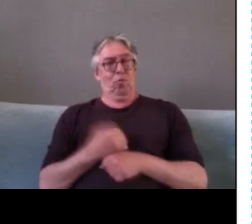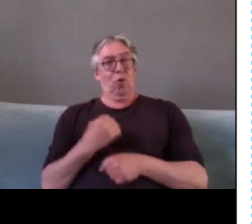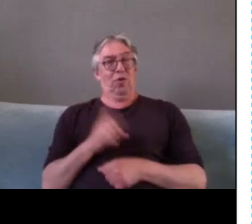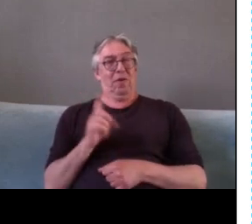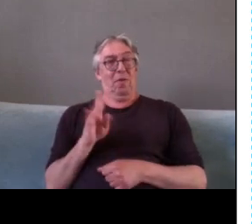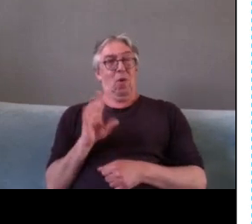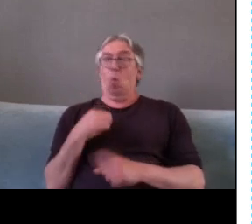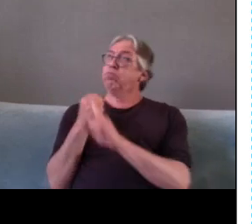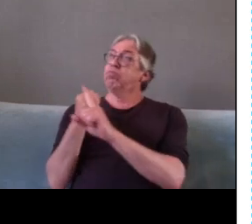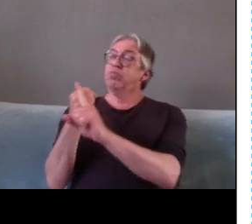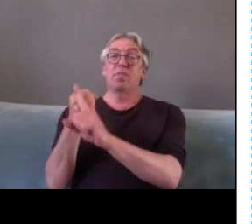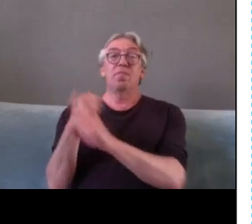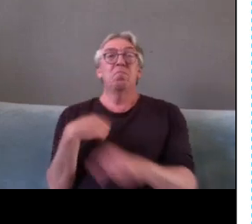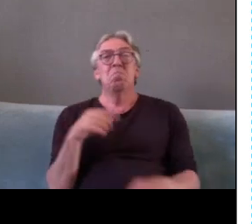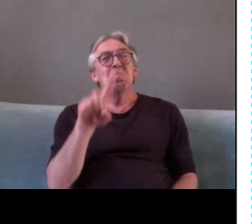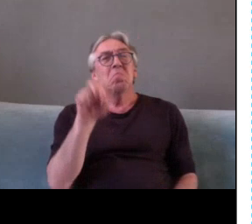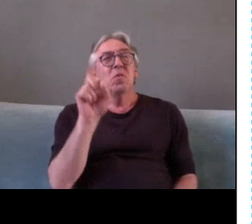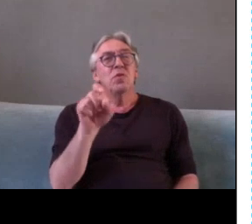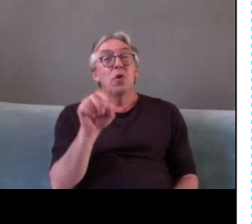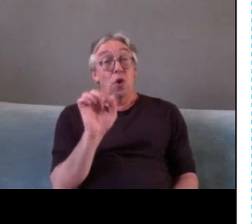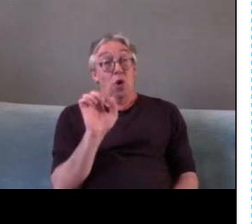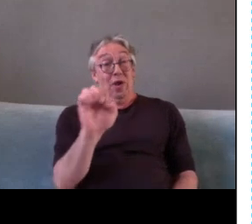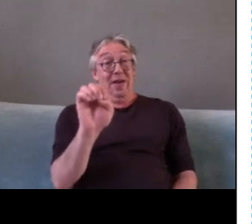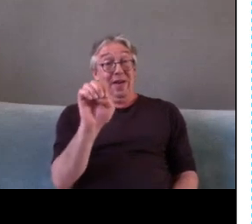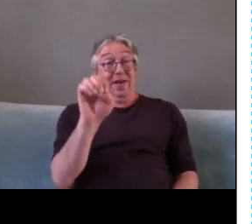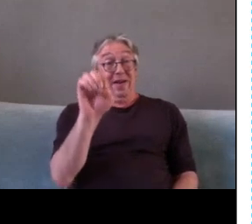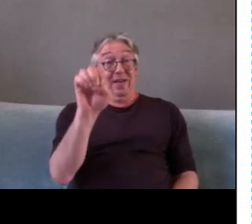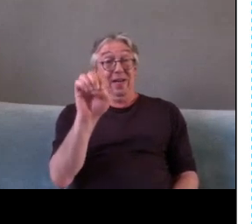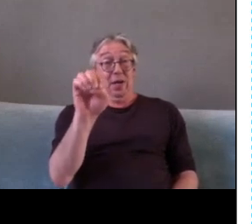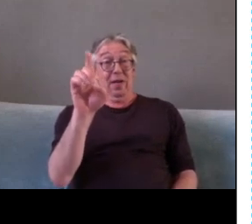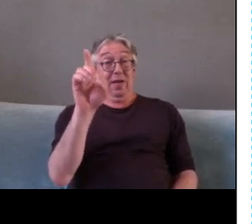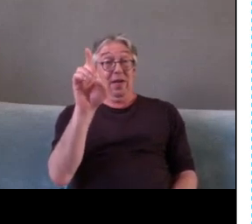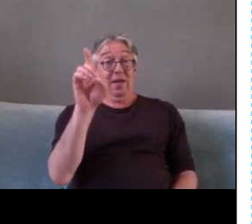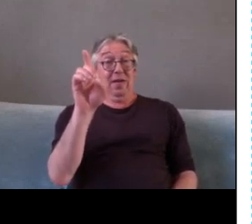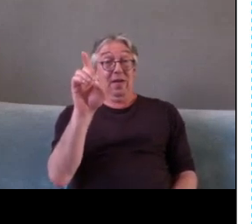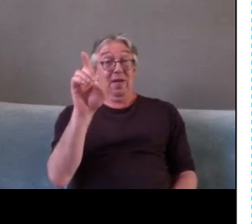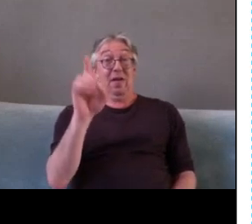if your organization has to prioritize and it's only space to advocate